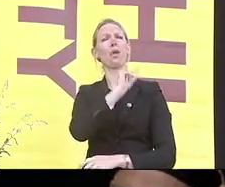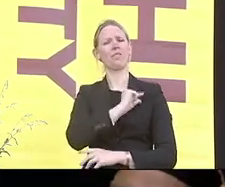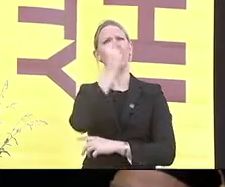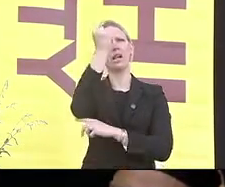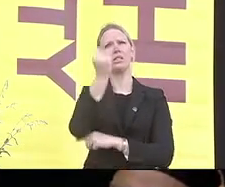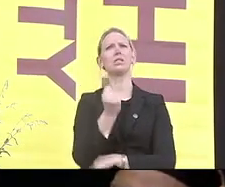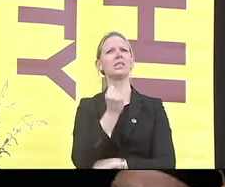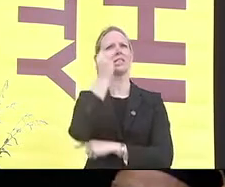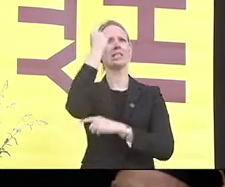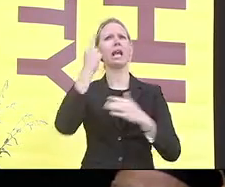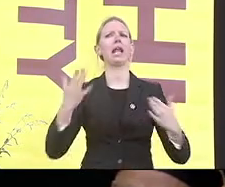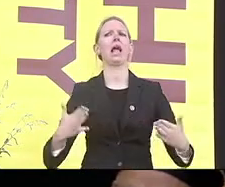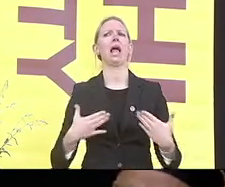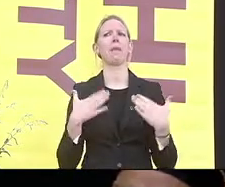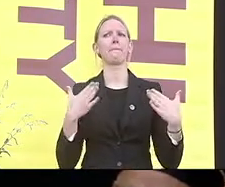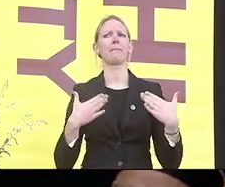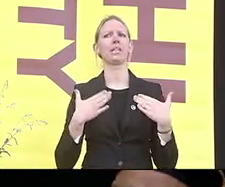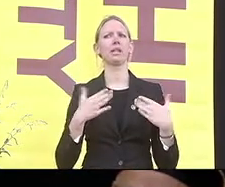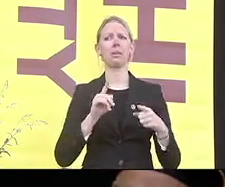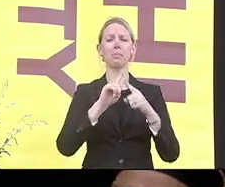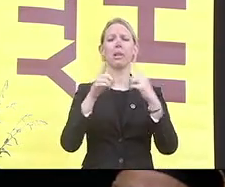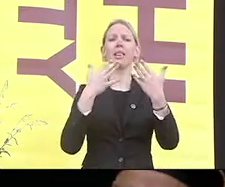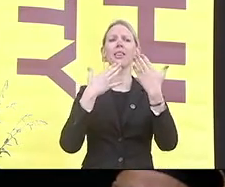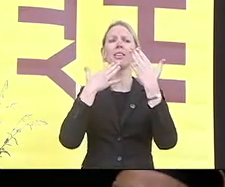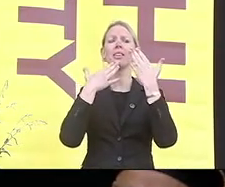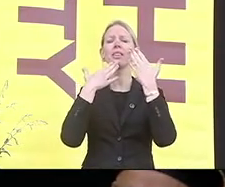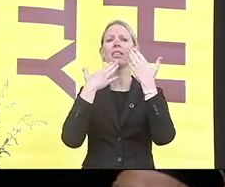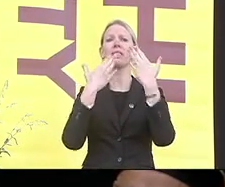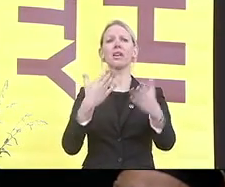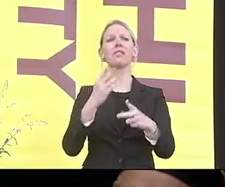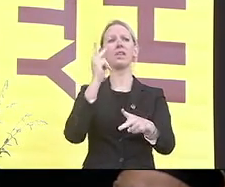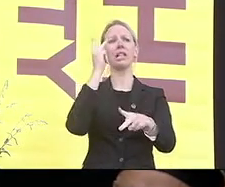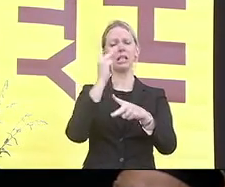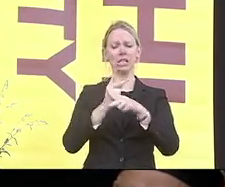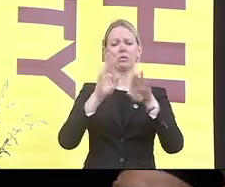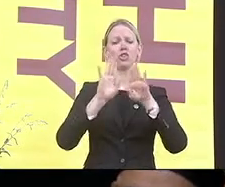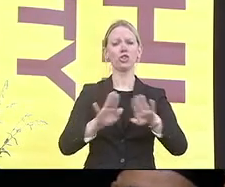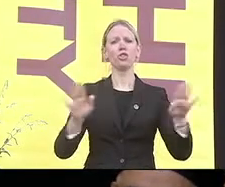happiness. And thankfully adults can keep the child alive within themselves to all